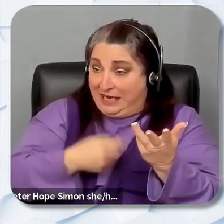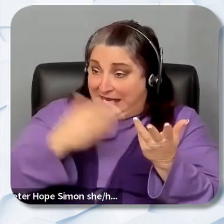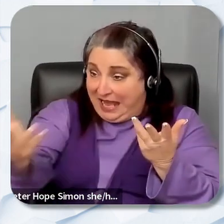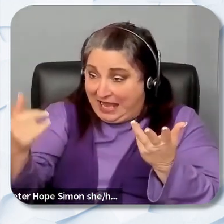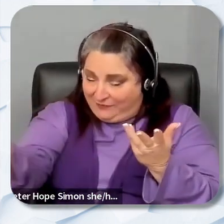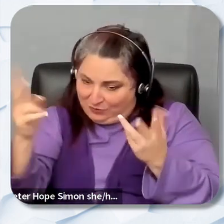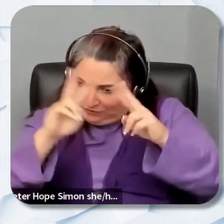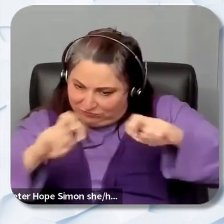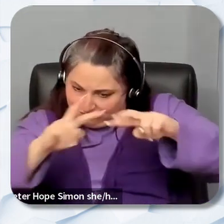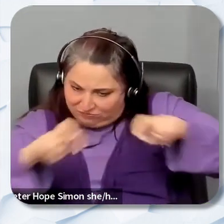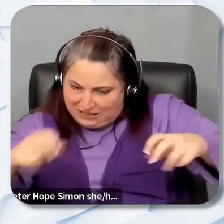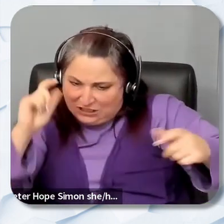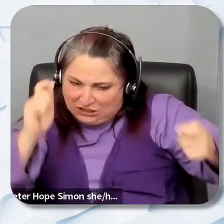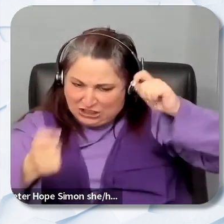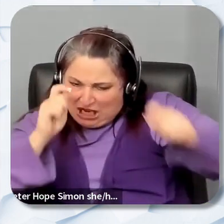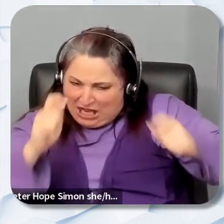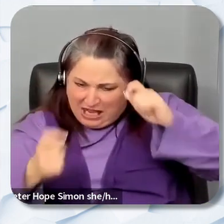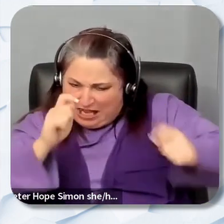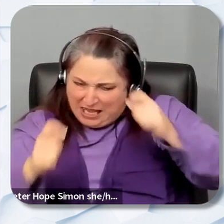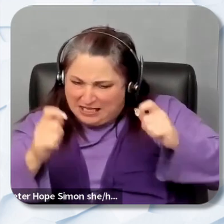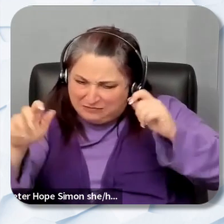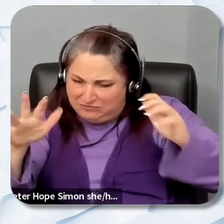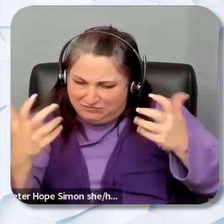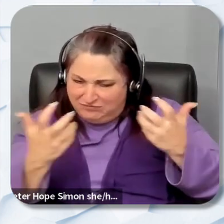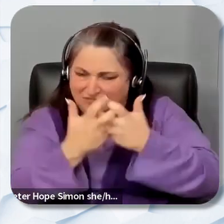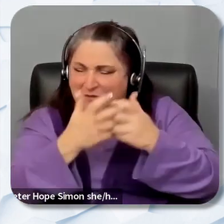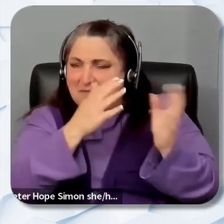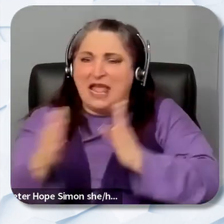to that plan to make it more responsive to the needs of your LEA. And overall, you're